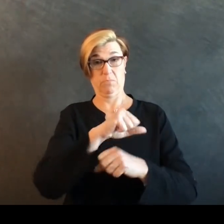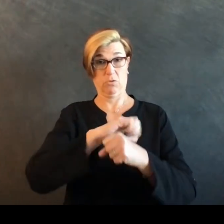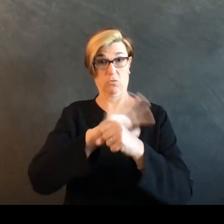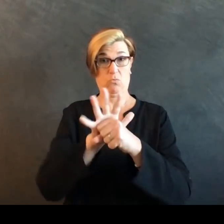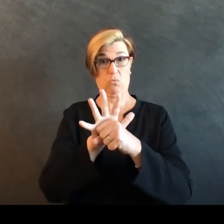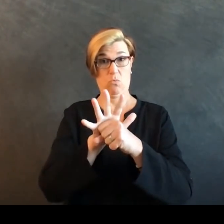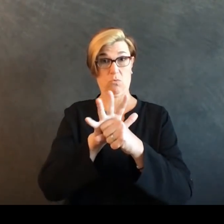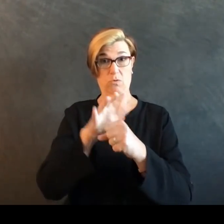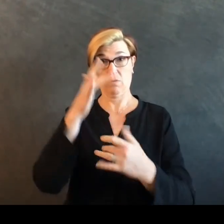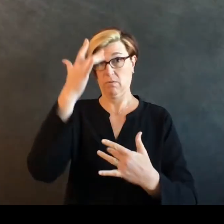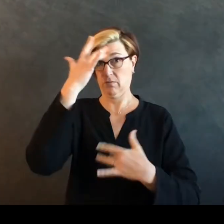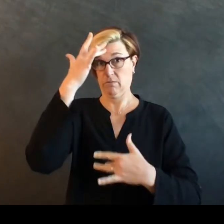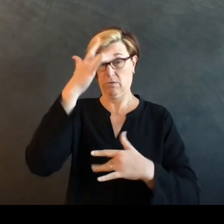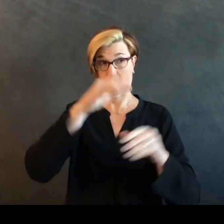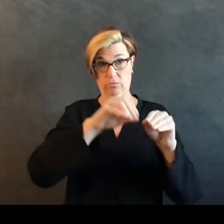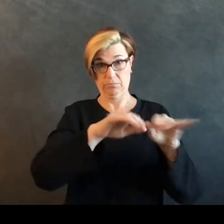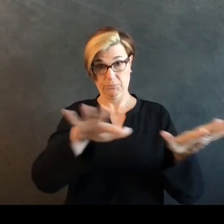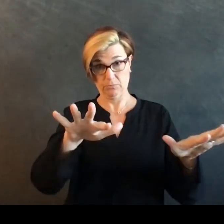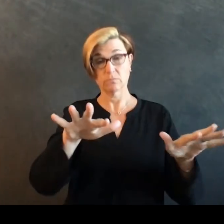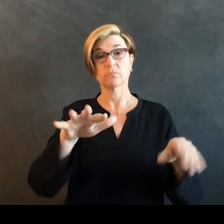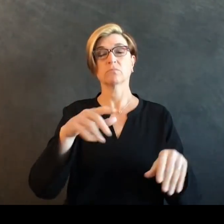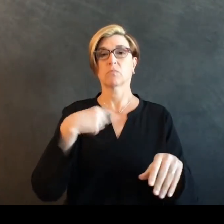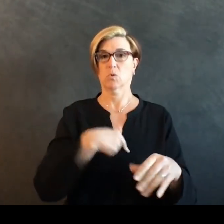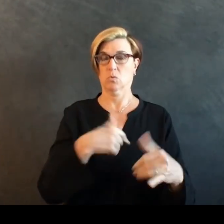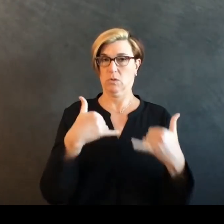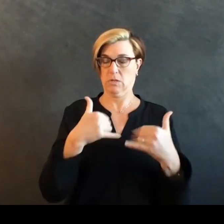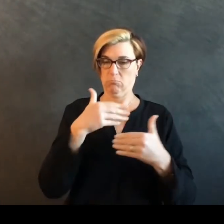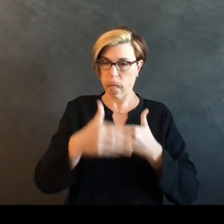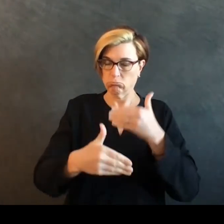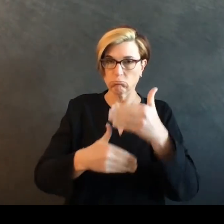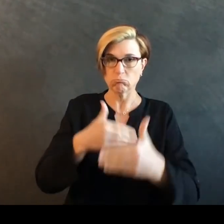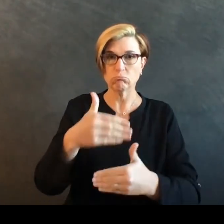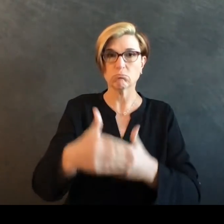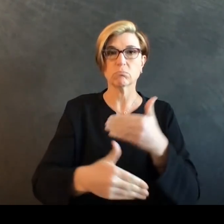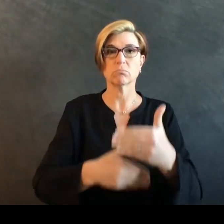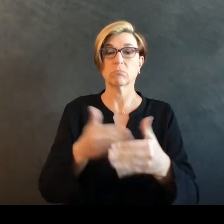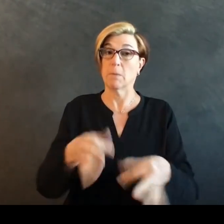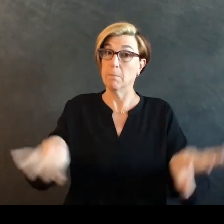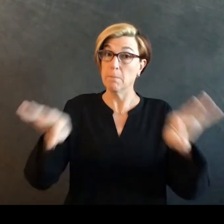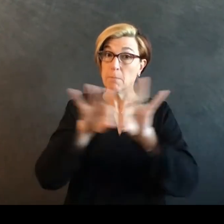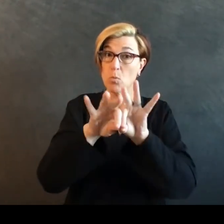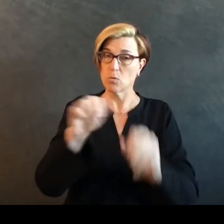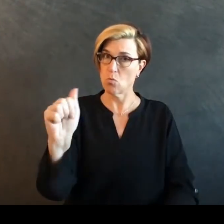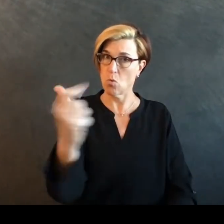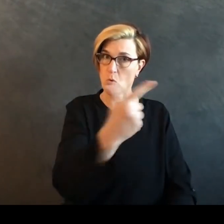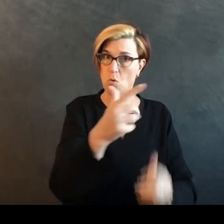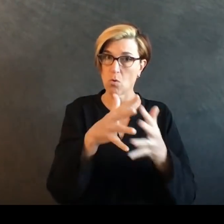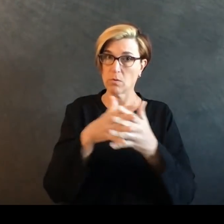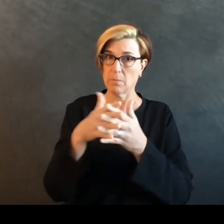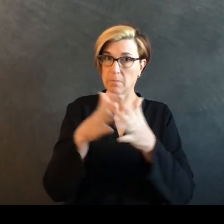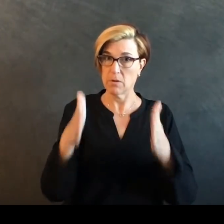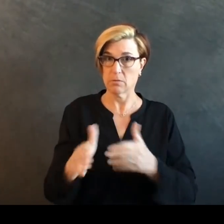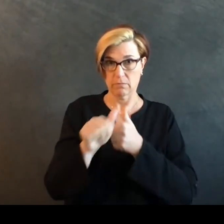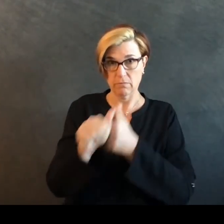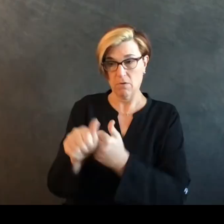guidelines on the 30 days to slow the spread the sacrifices we make over the